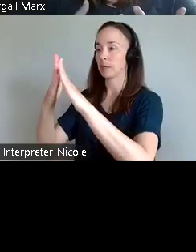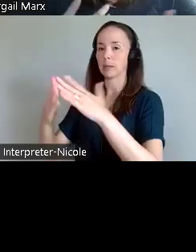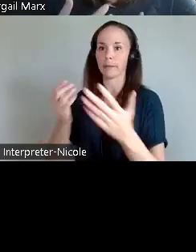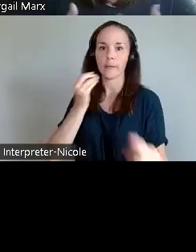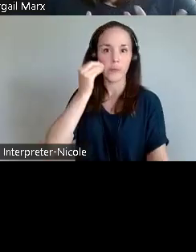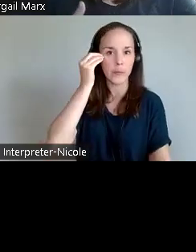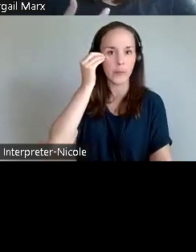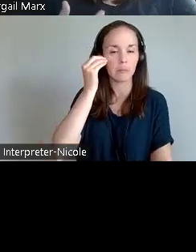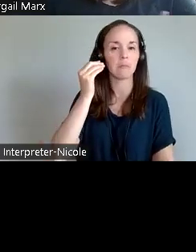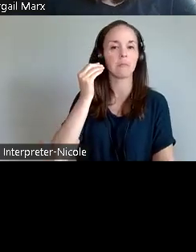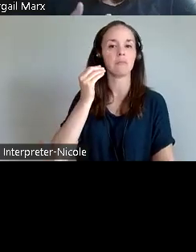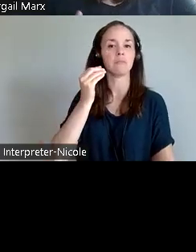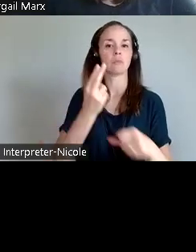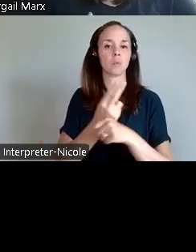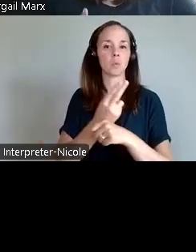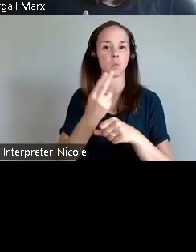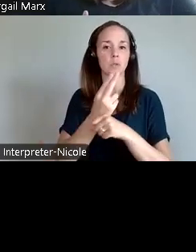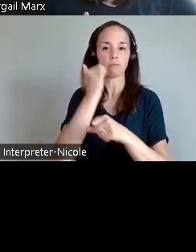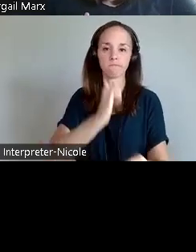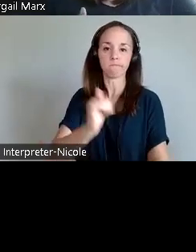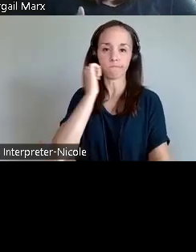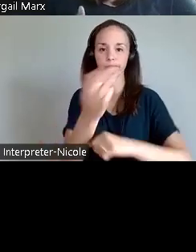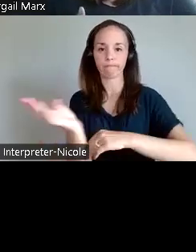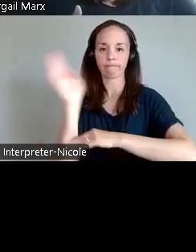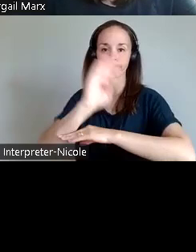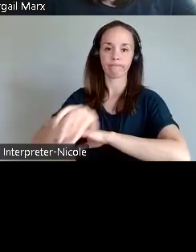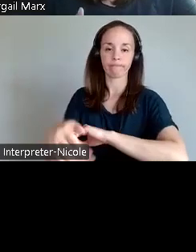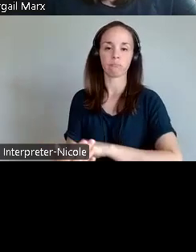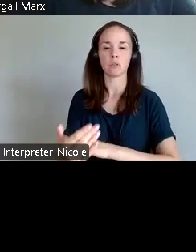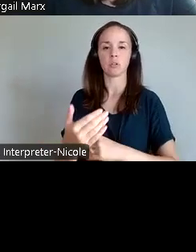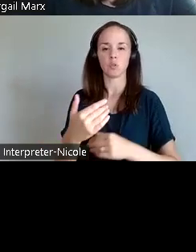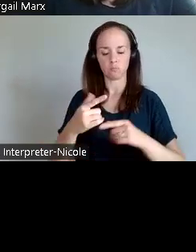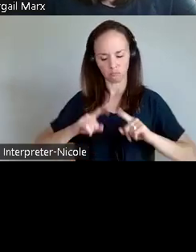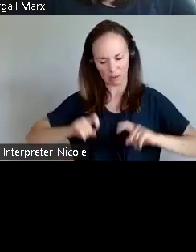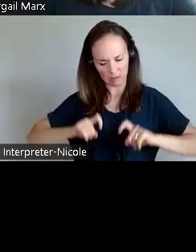really using it in their daily routines and activities to confirm if it is a consistent and